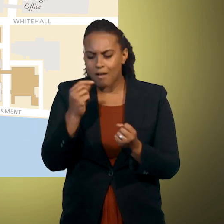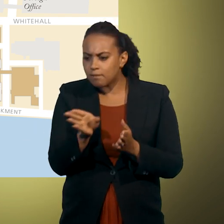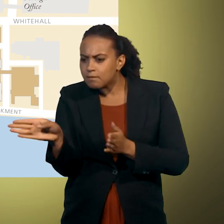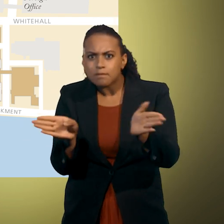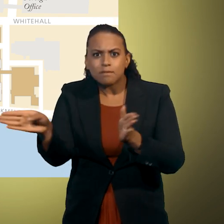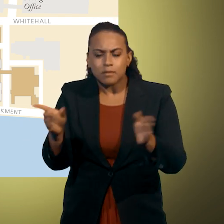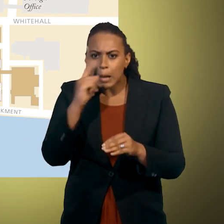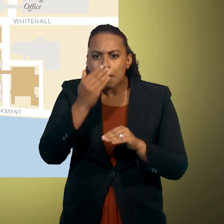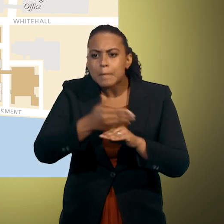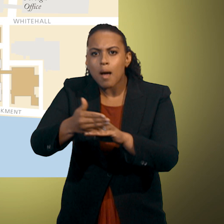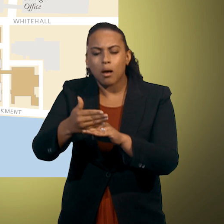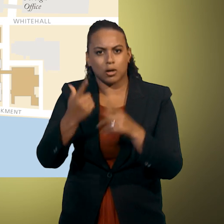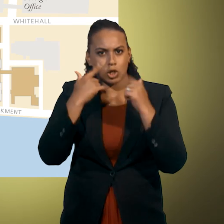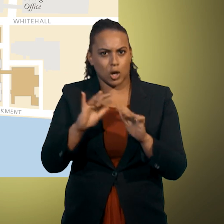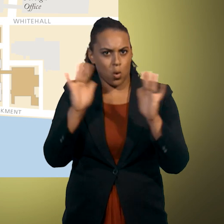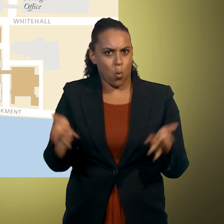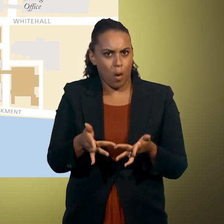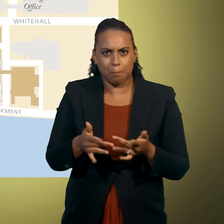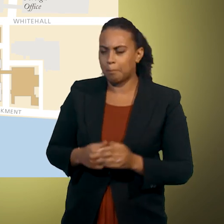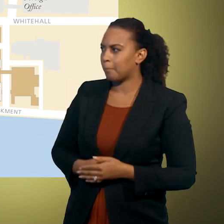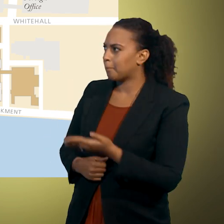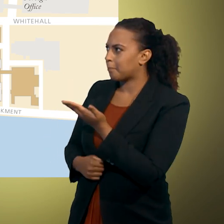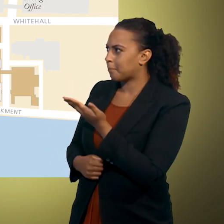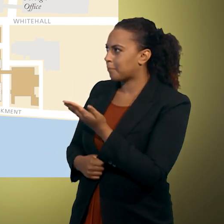Please check Westminster City Council's website for details.